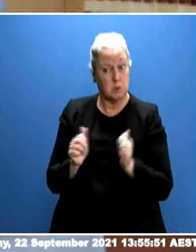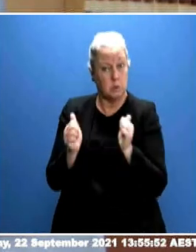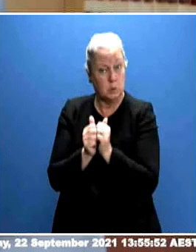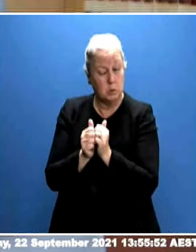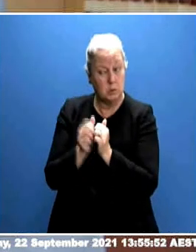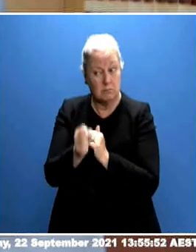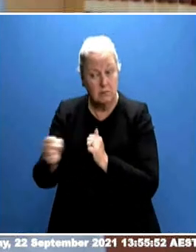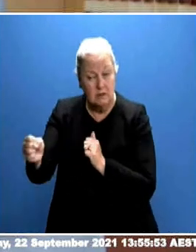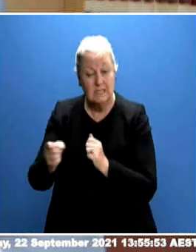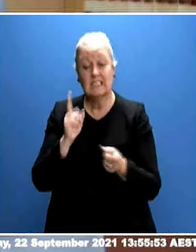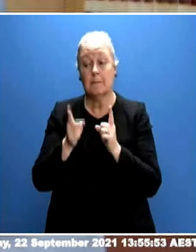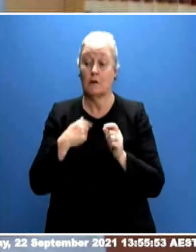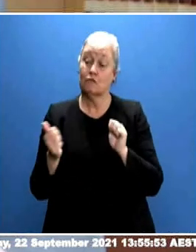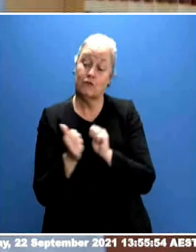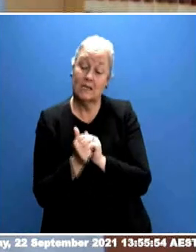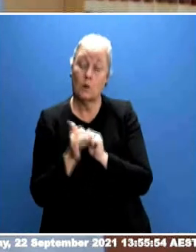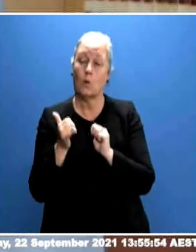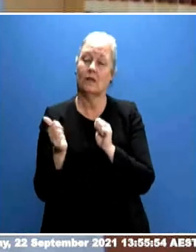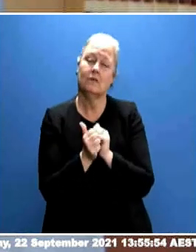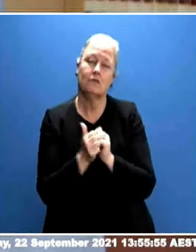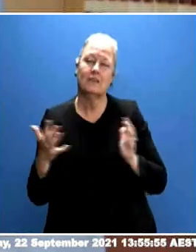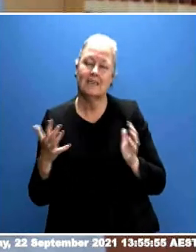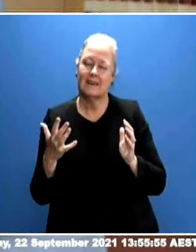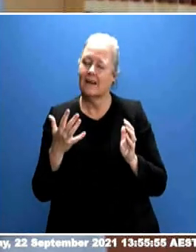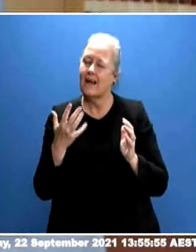and sometimes we disagree, because we have a --- we're very cautious because